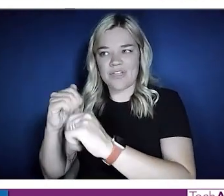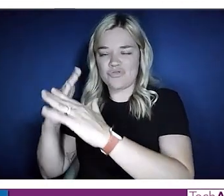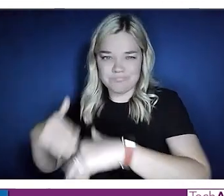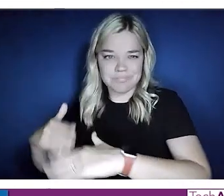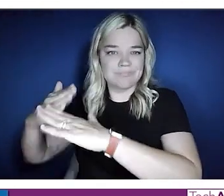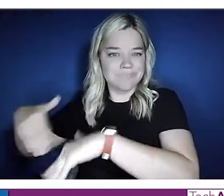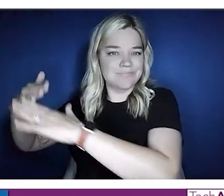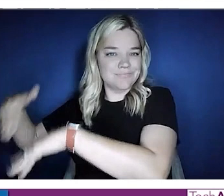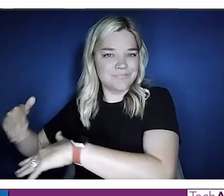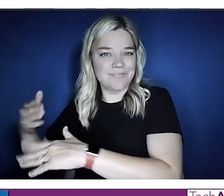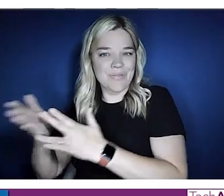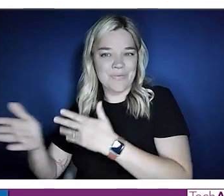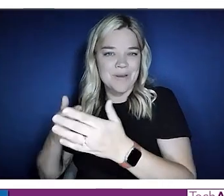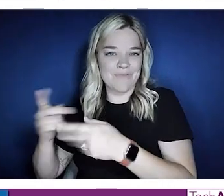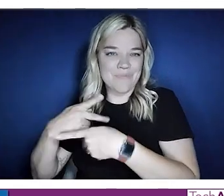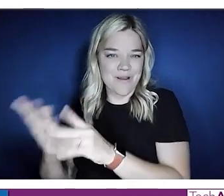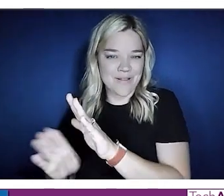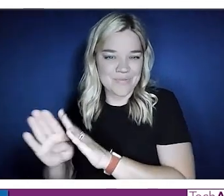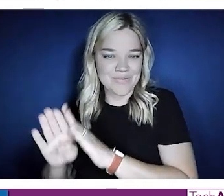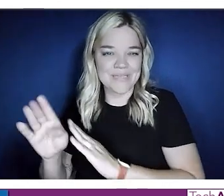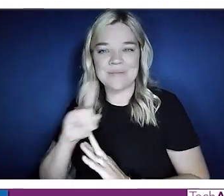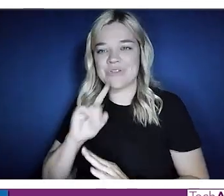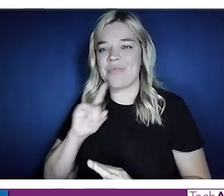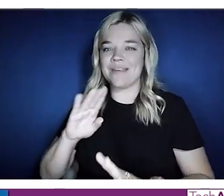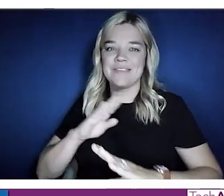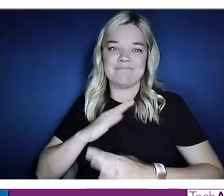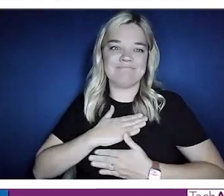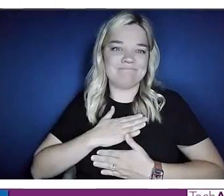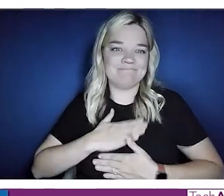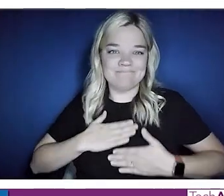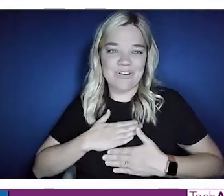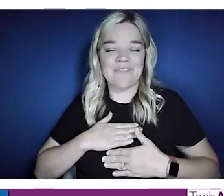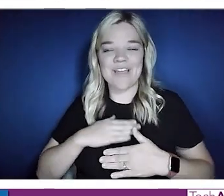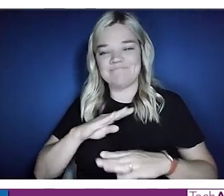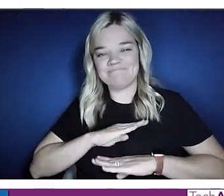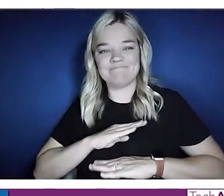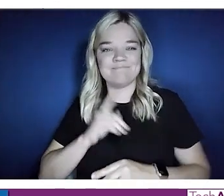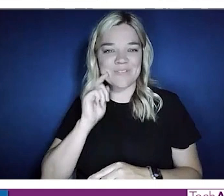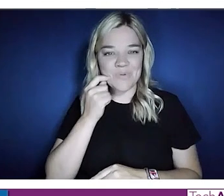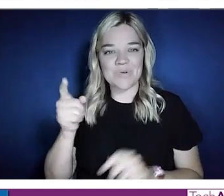through whatever product it is that they're building. So I'm sure that is gratifying. That's very, very cool that you're able to see both sides of it too.